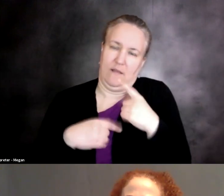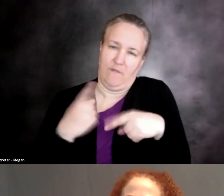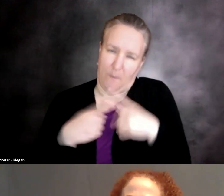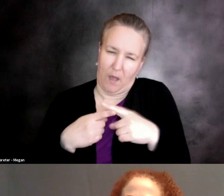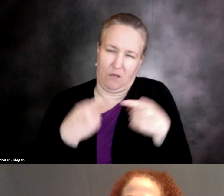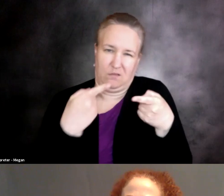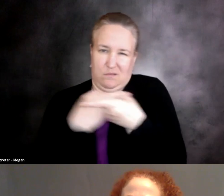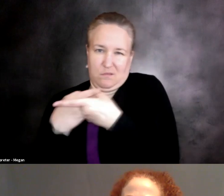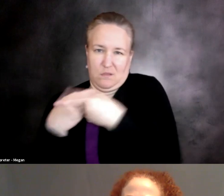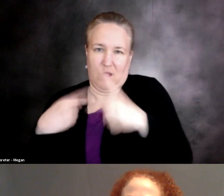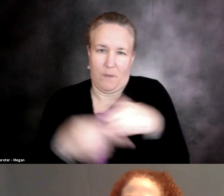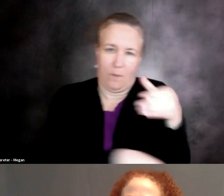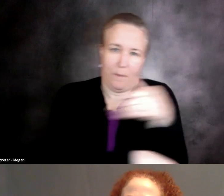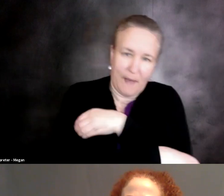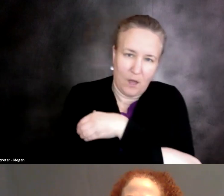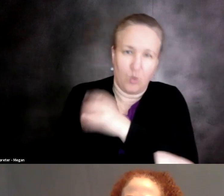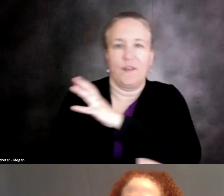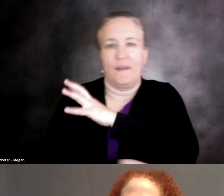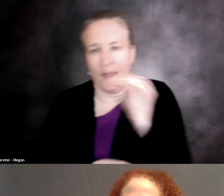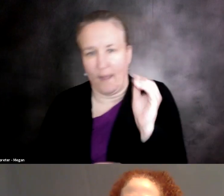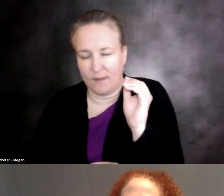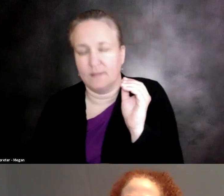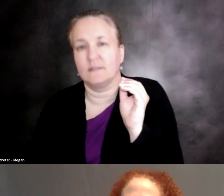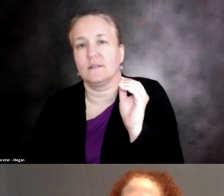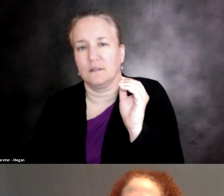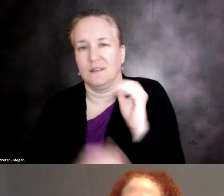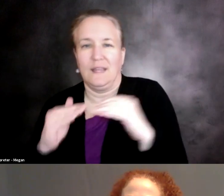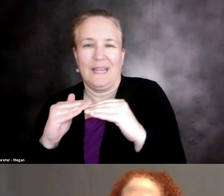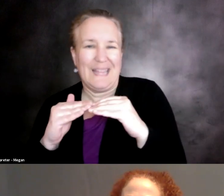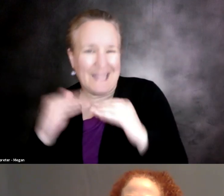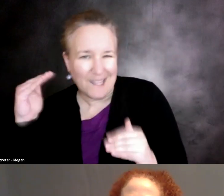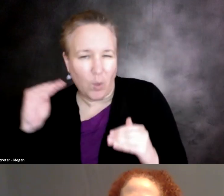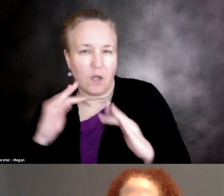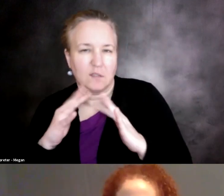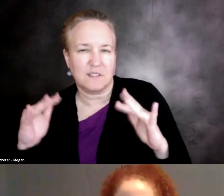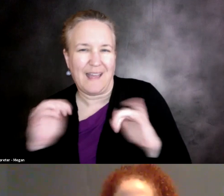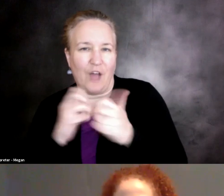of how power and inequalities were preserved